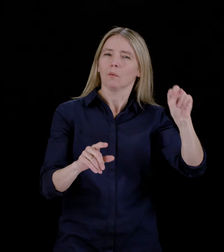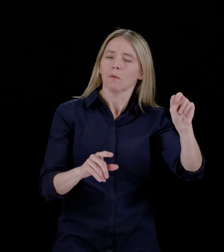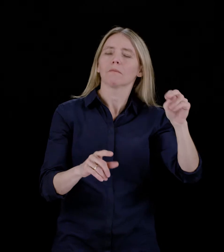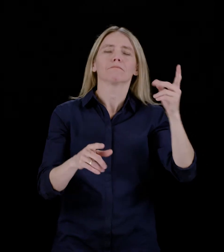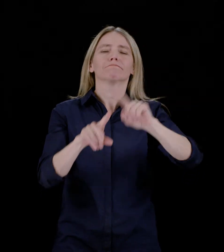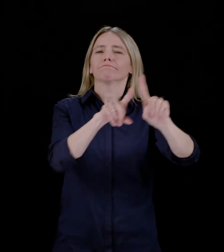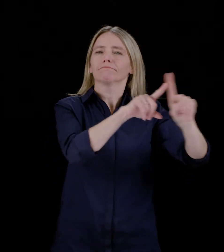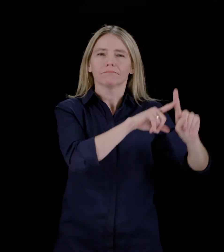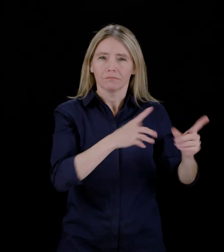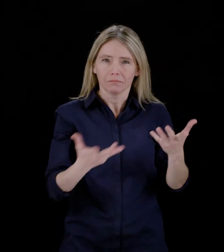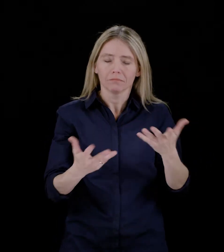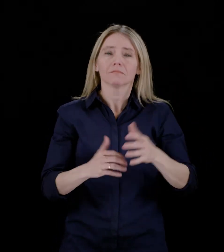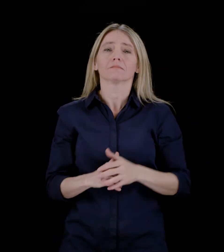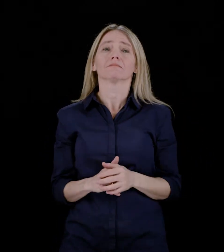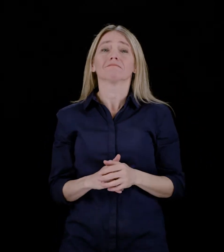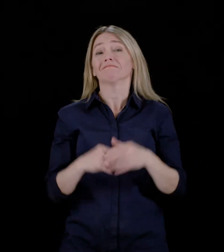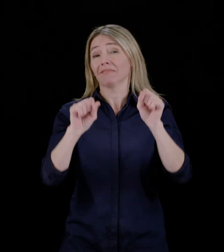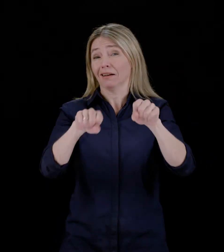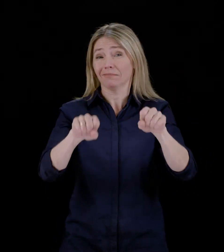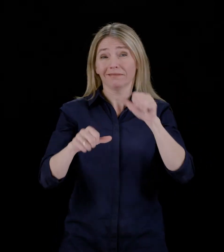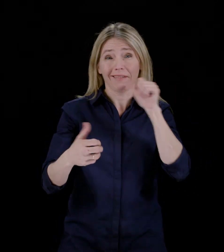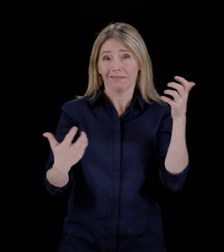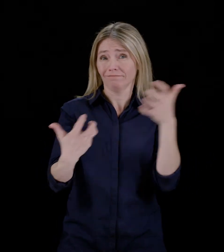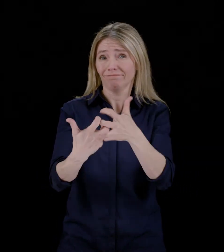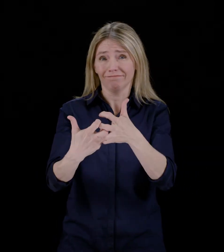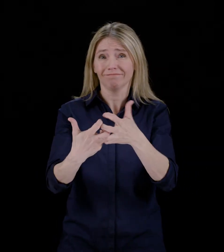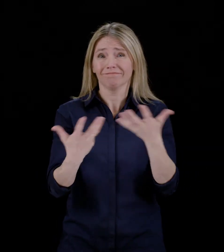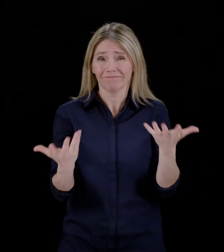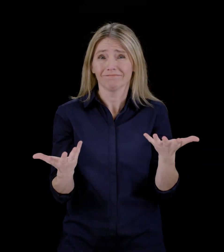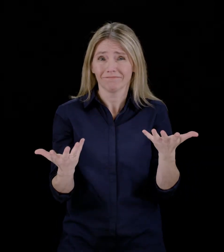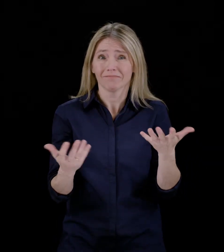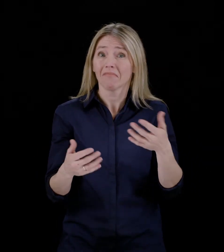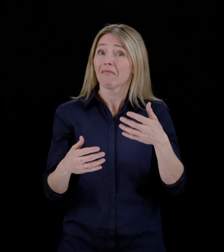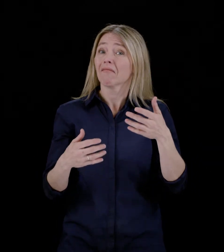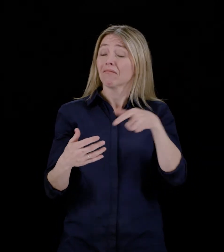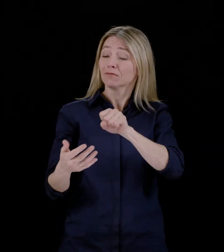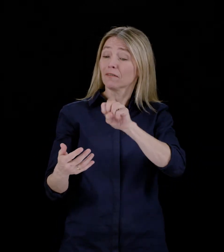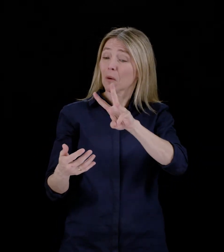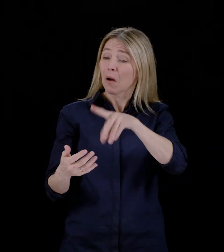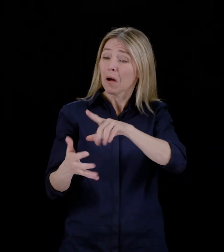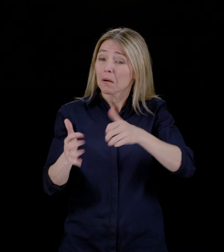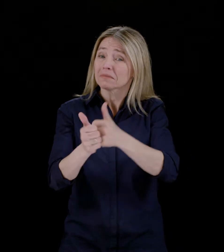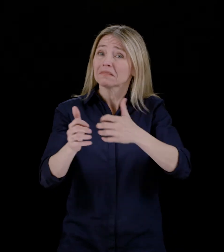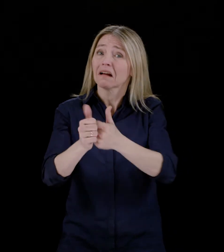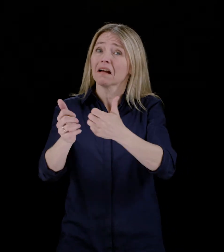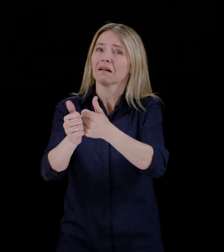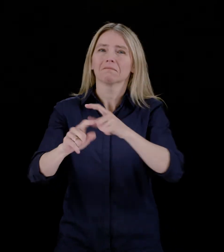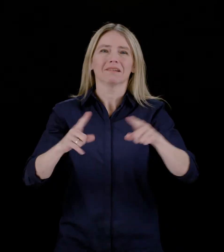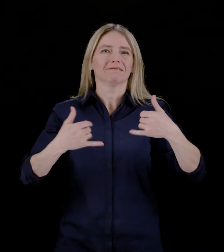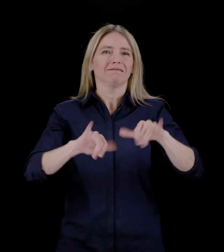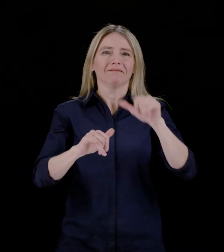even with updated software since the device was built for different markets with different requirements in place.